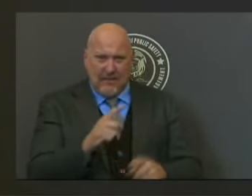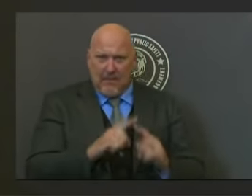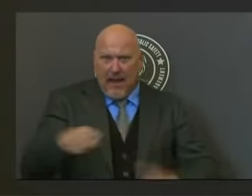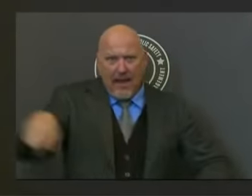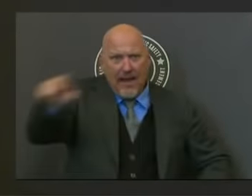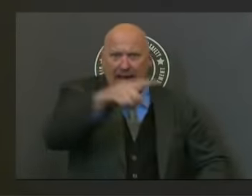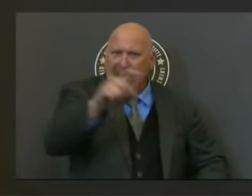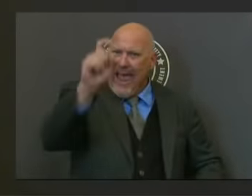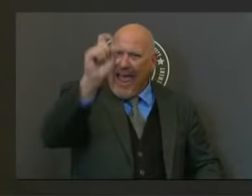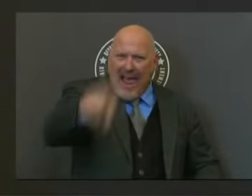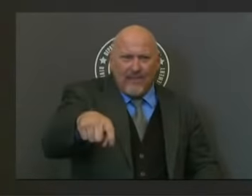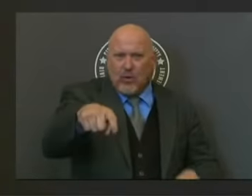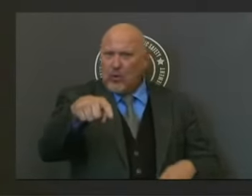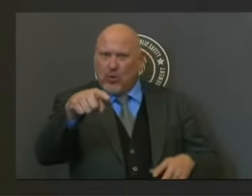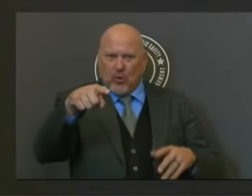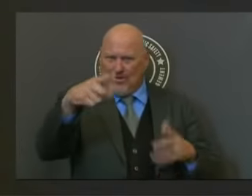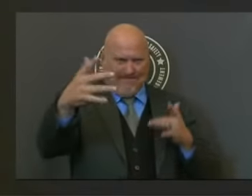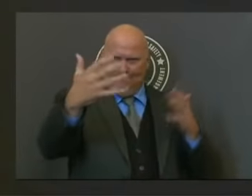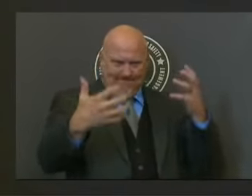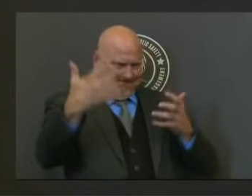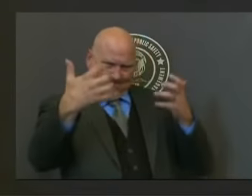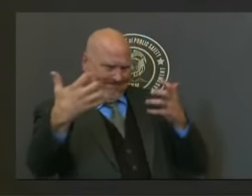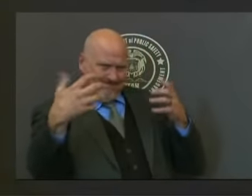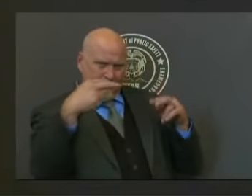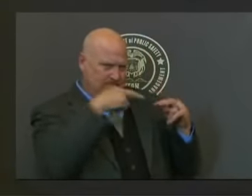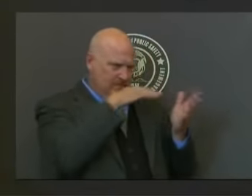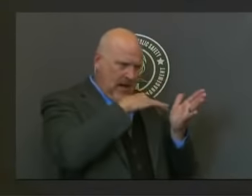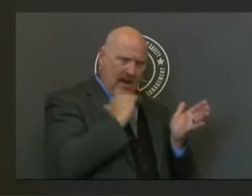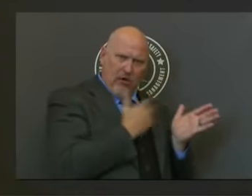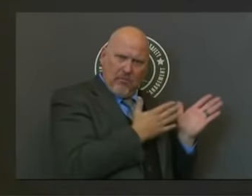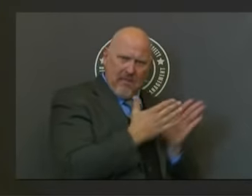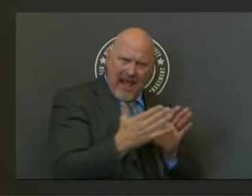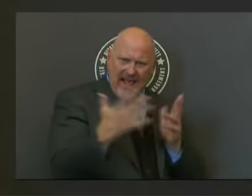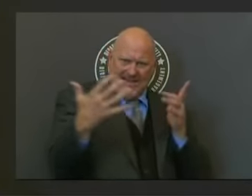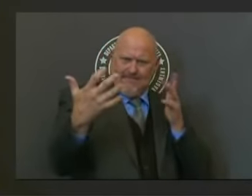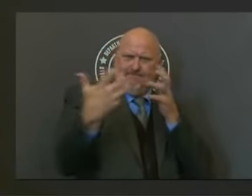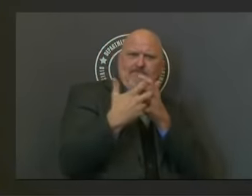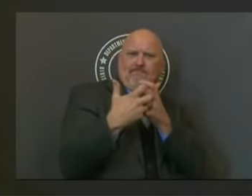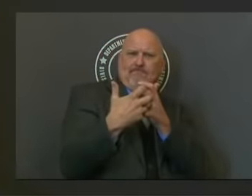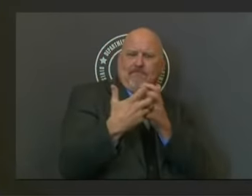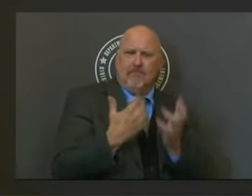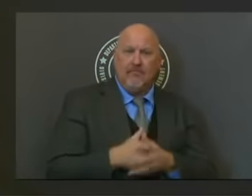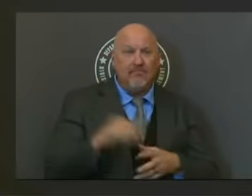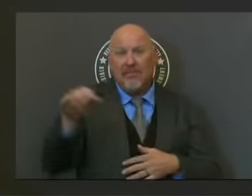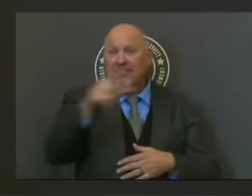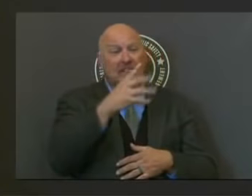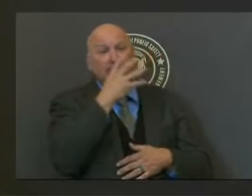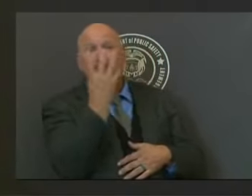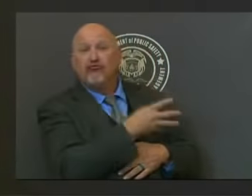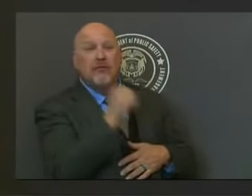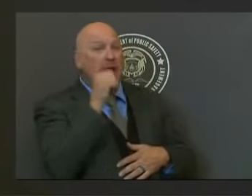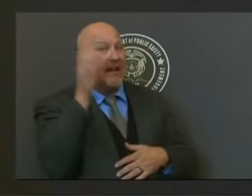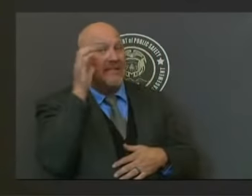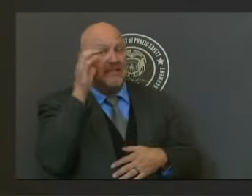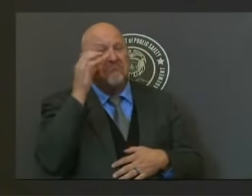don't change comply the trend will continue to go on